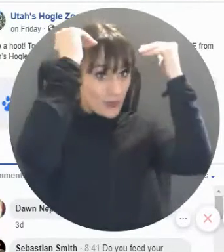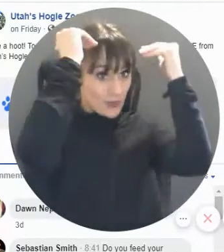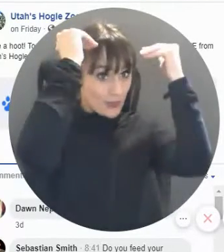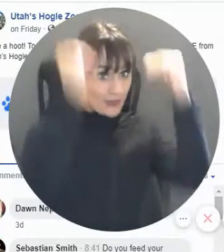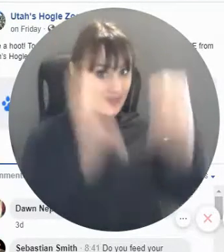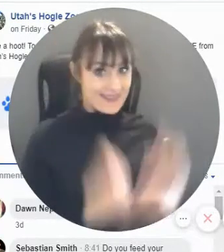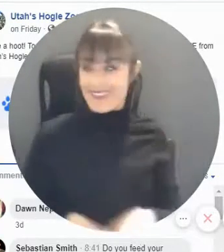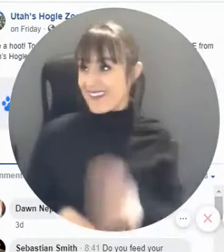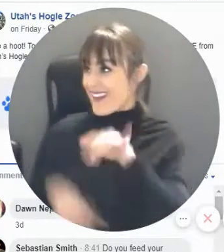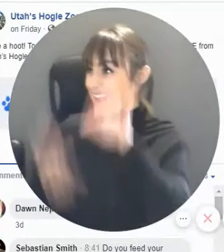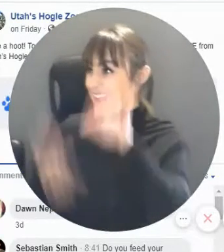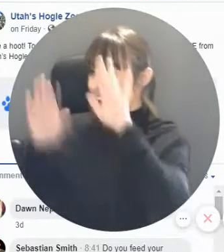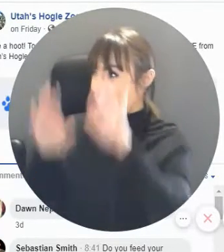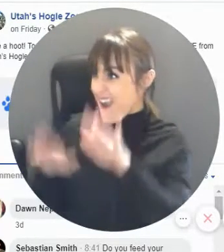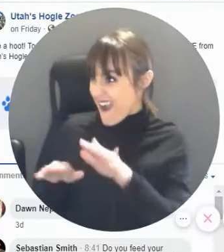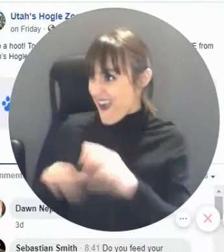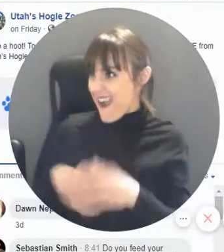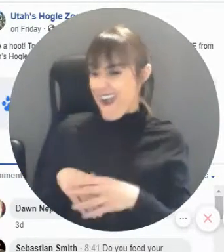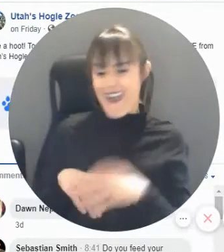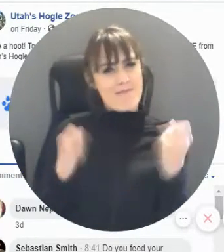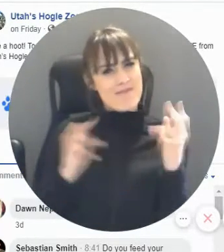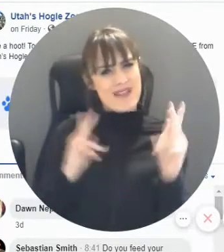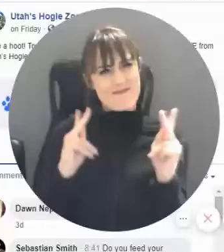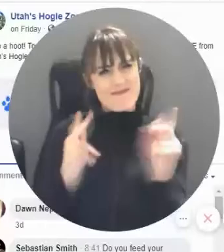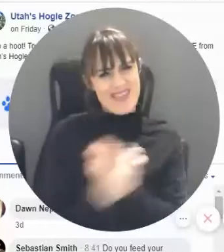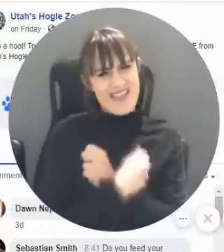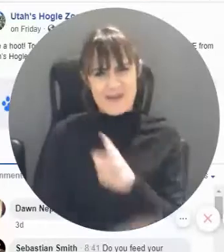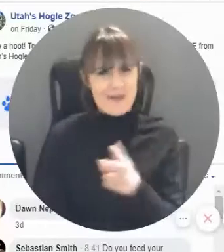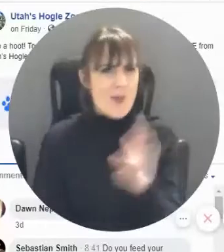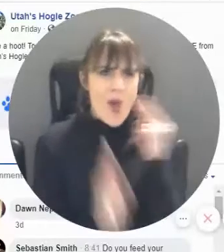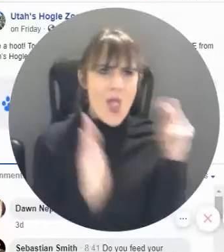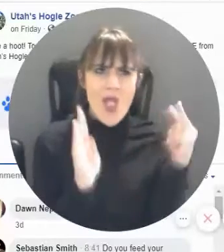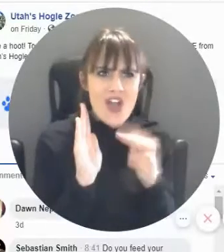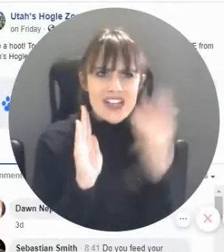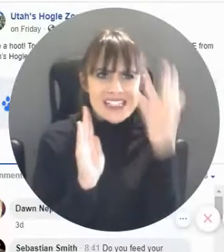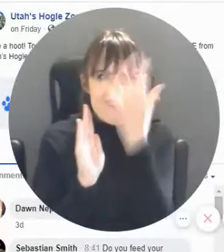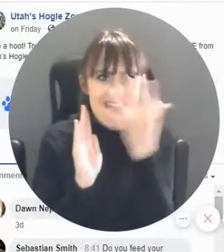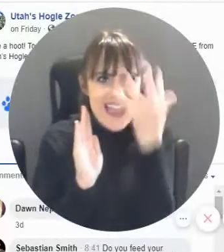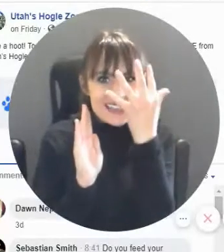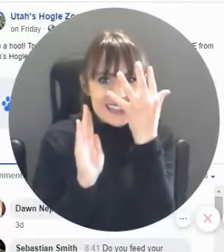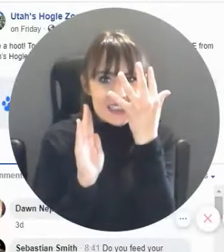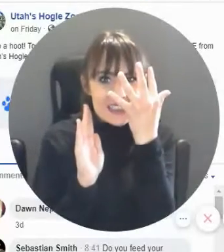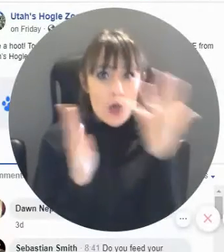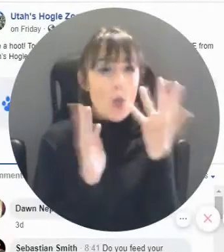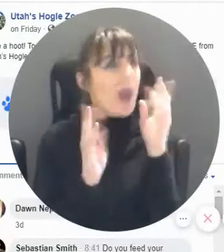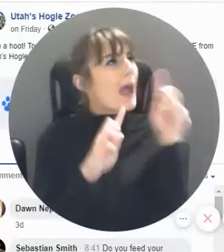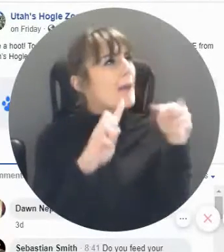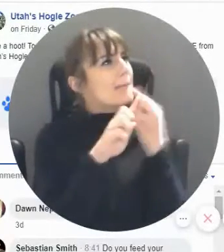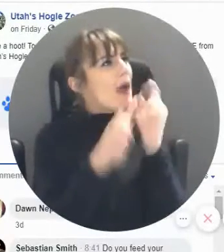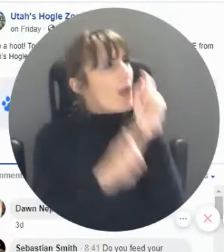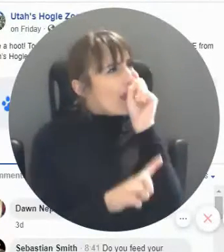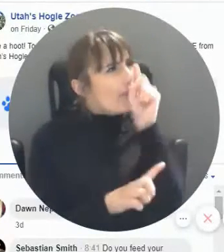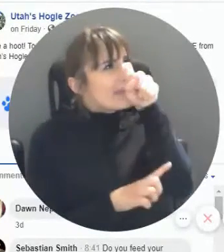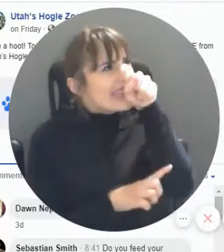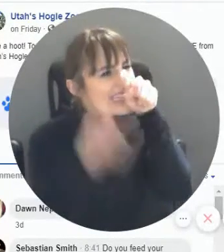Autumn: Oh, who wouldn't love Apollo?! Look at that face! (Other voice): And they're wondering how sharp their beaks are as well? Autumn: Oh my goodness!